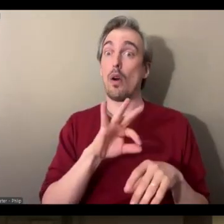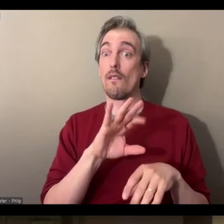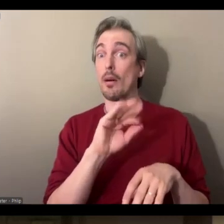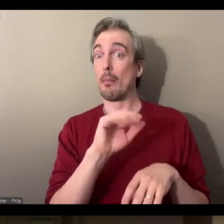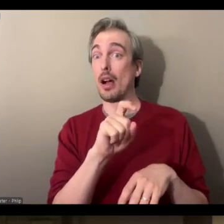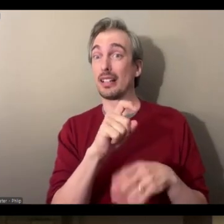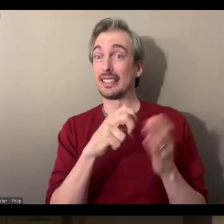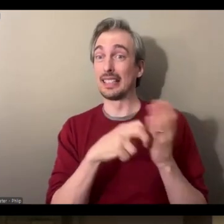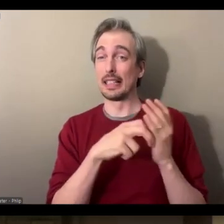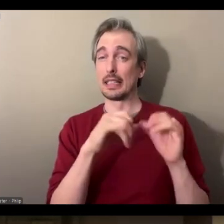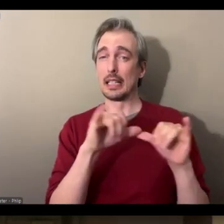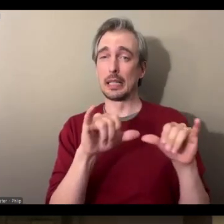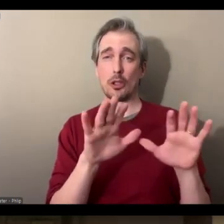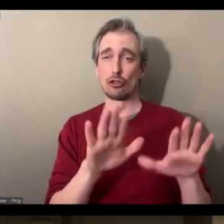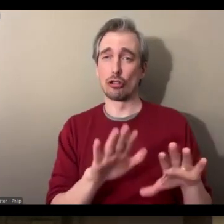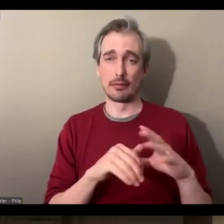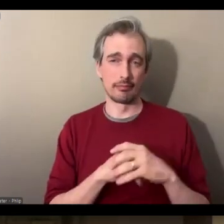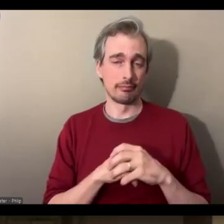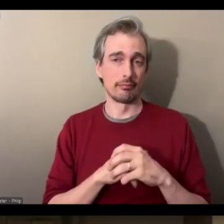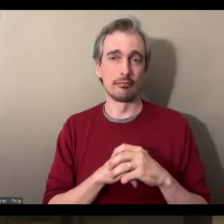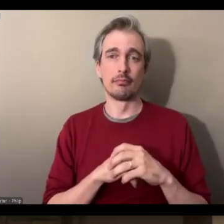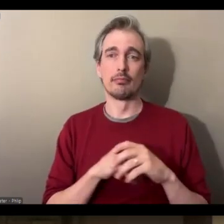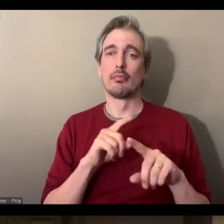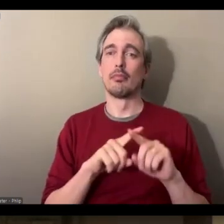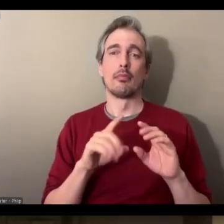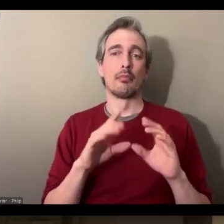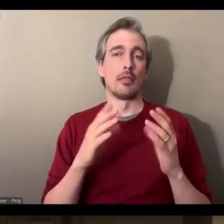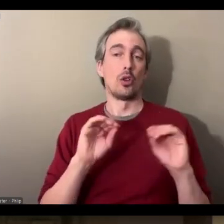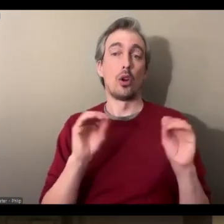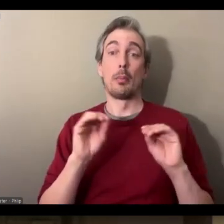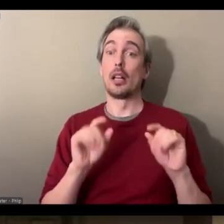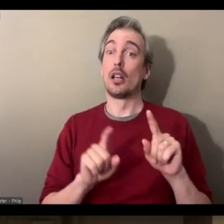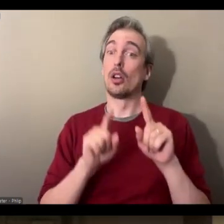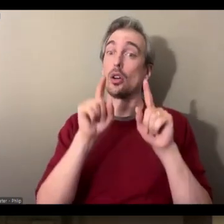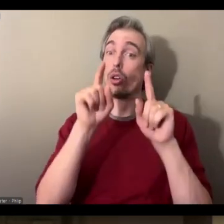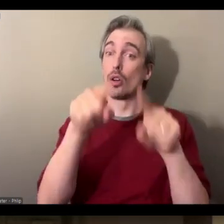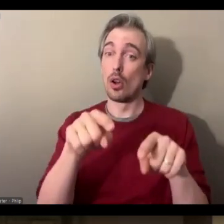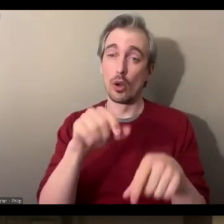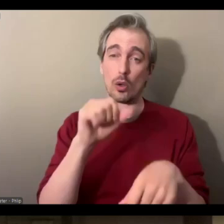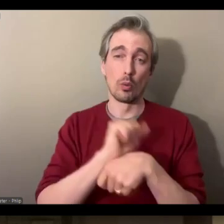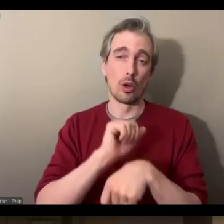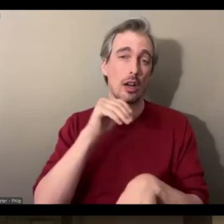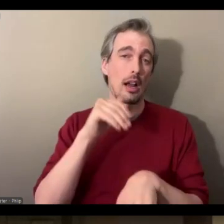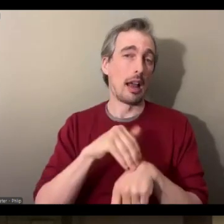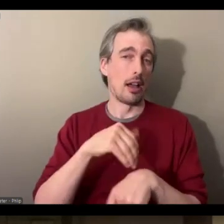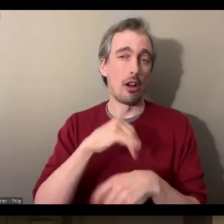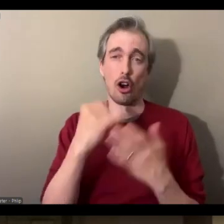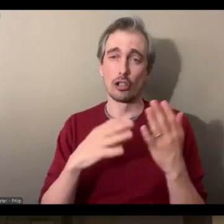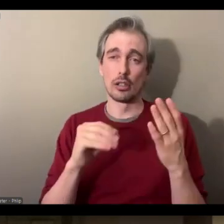an arts and culture venue for the cash. For the money. They're not wealthy institutions. They're